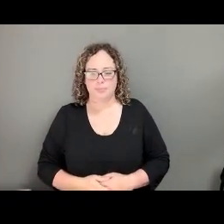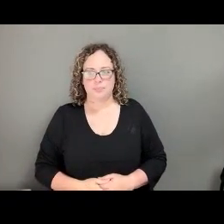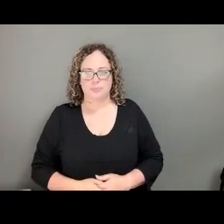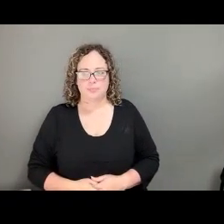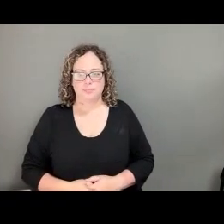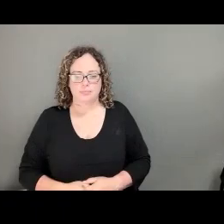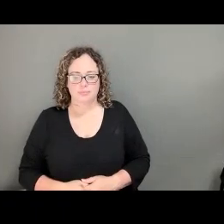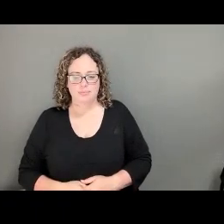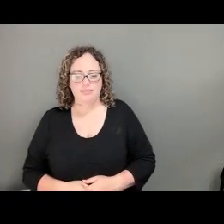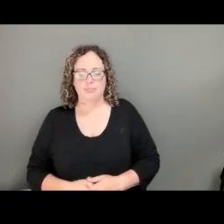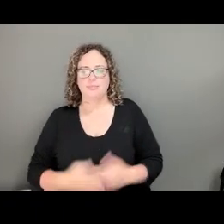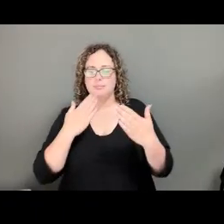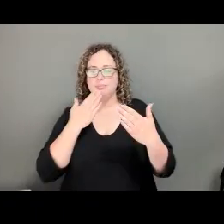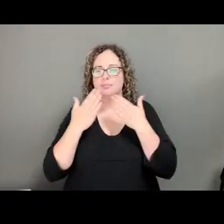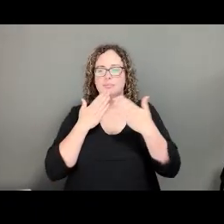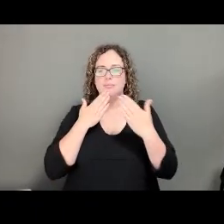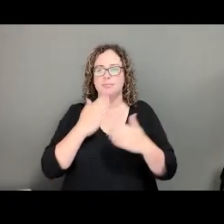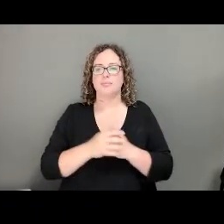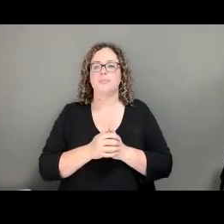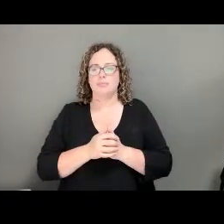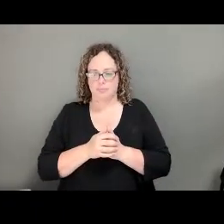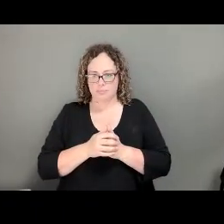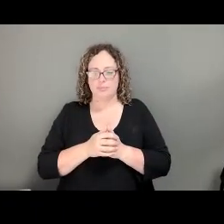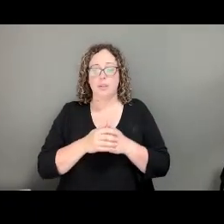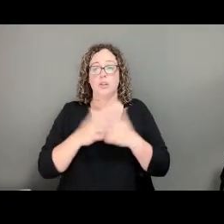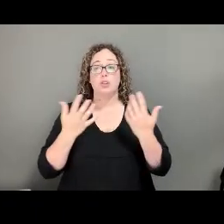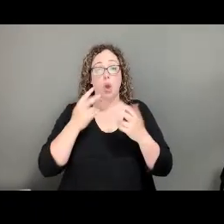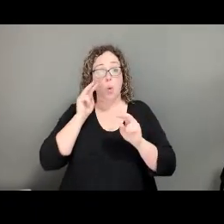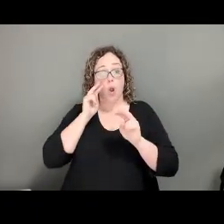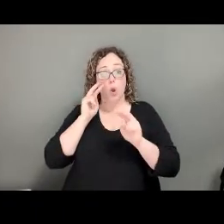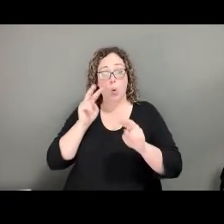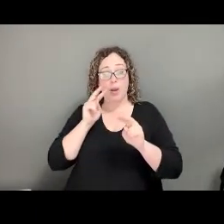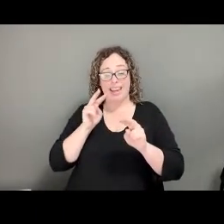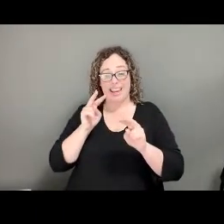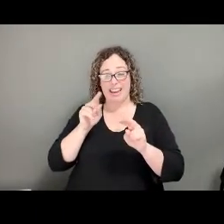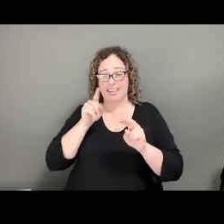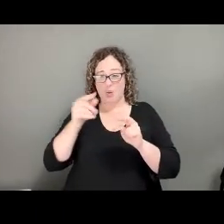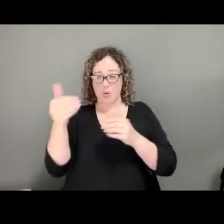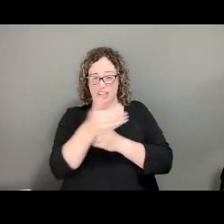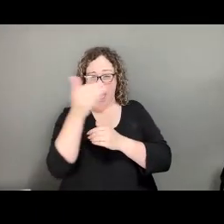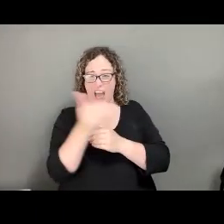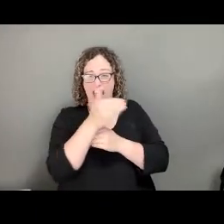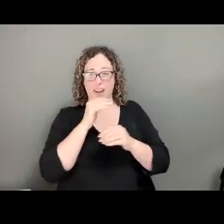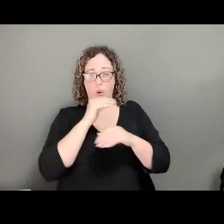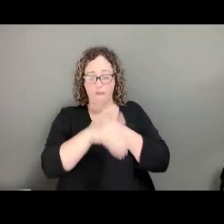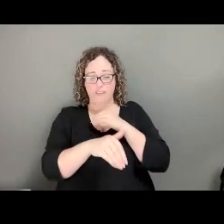Think you're just looking at the sensory elements. Made me like calm down a little bit.